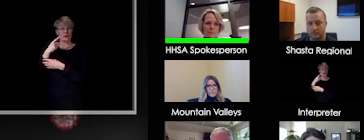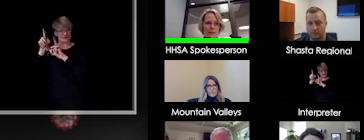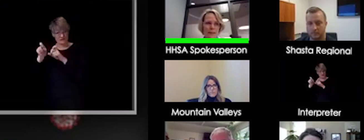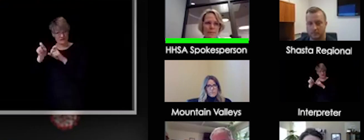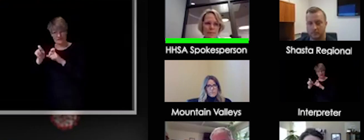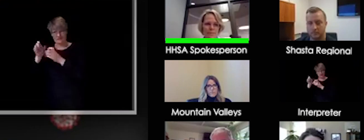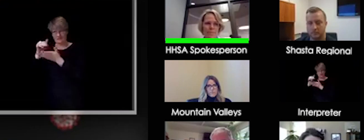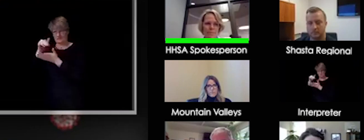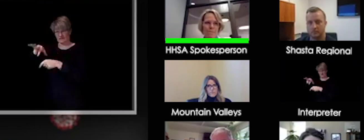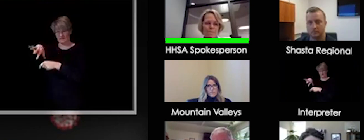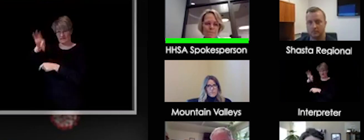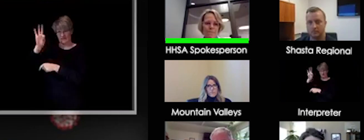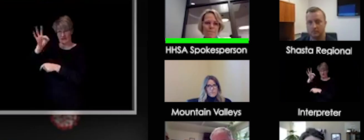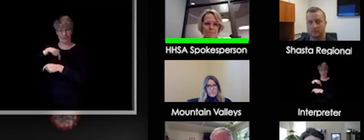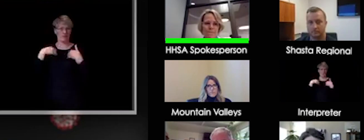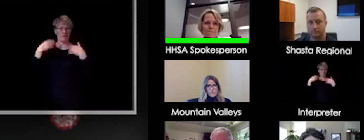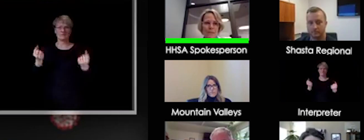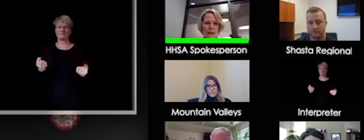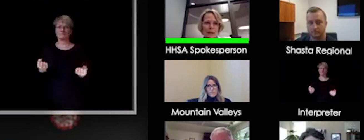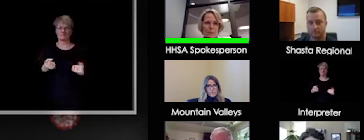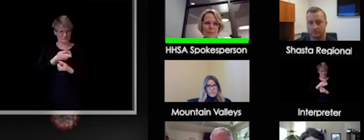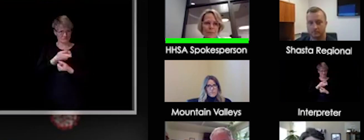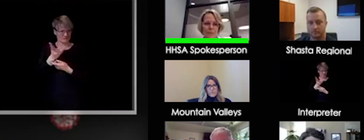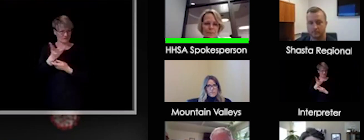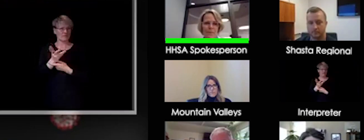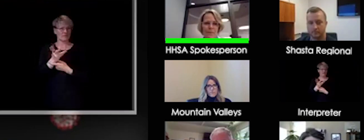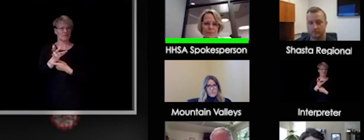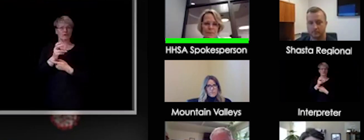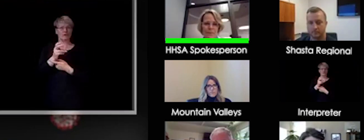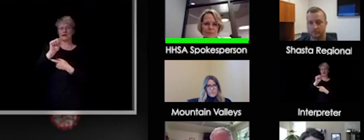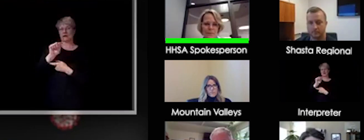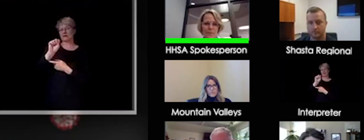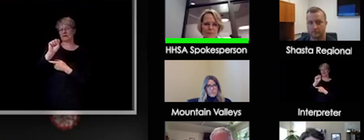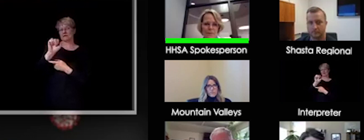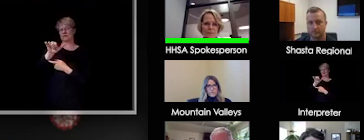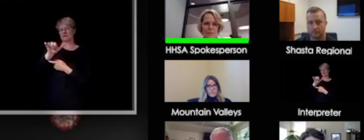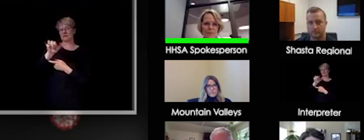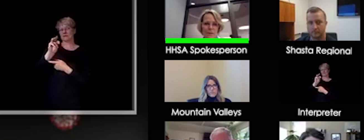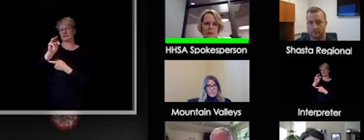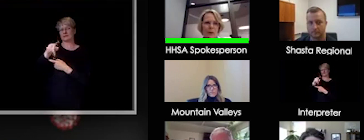center right? Right, yeah.